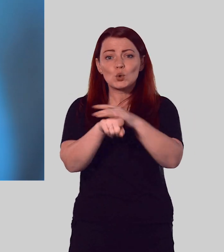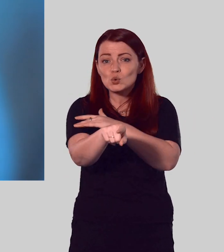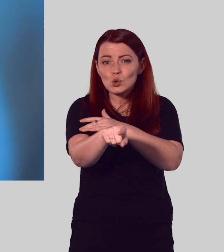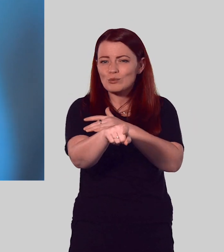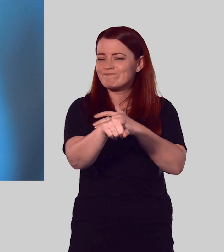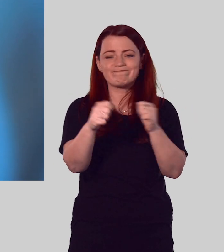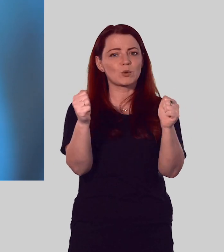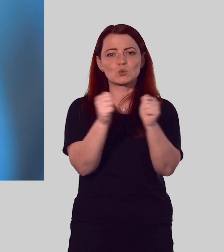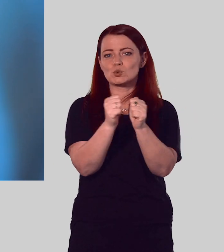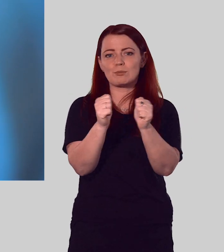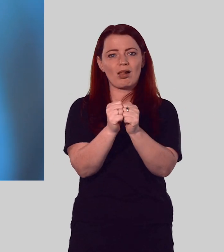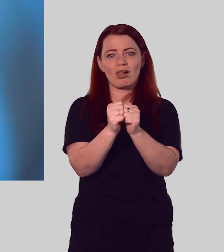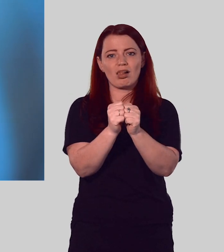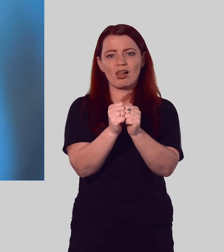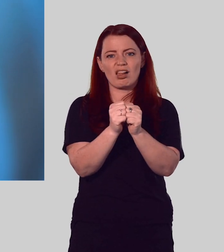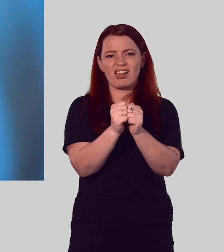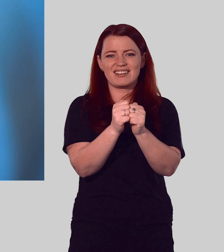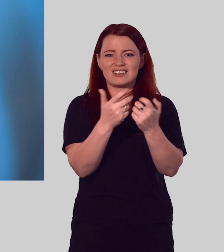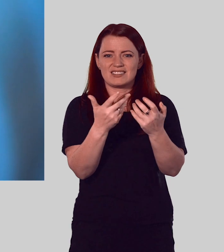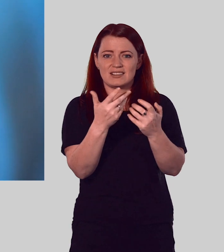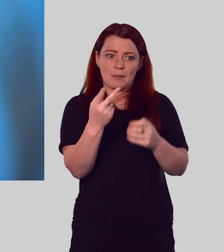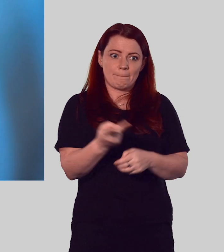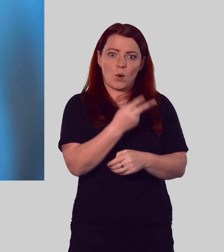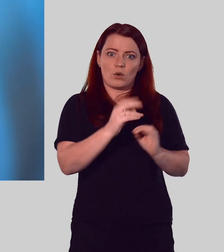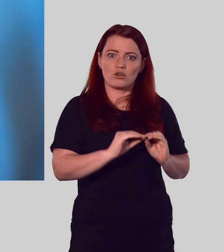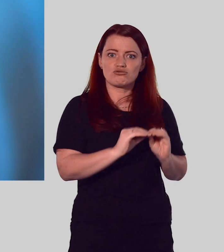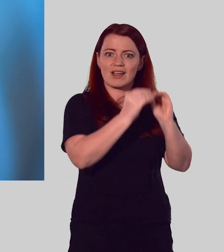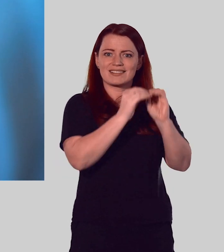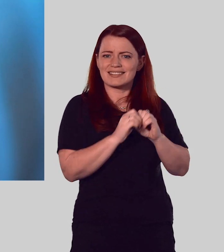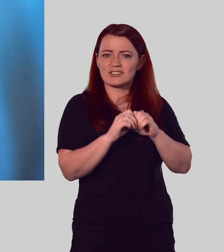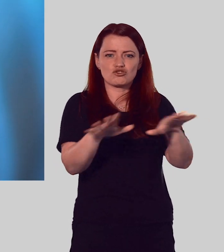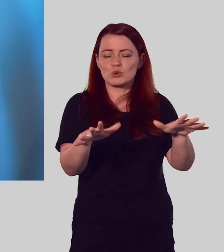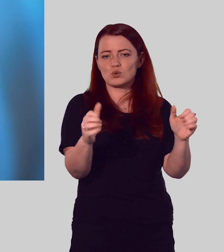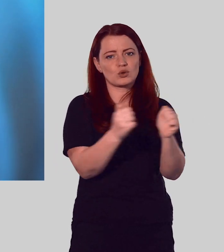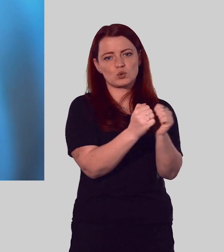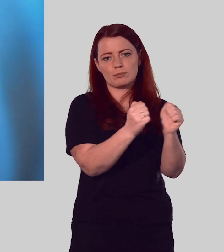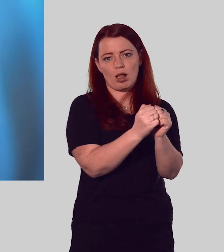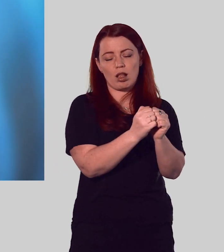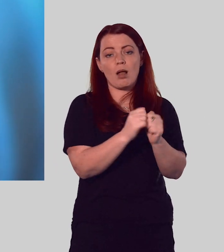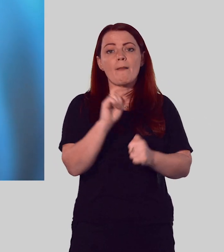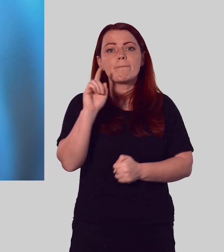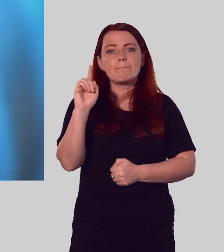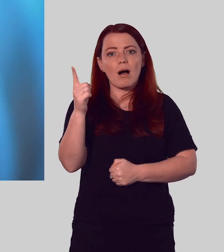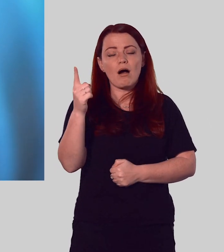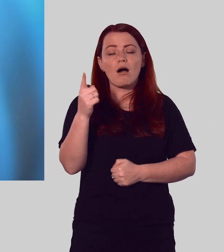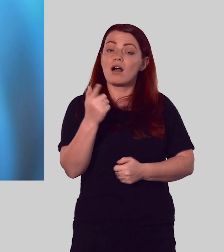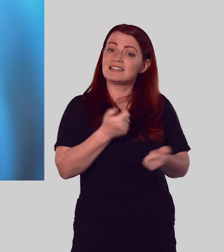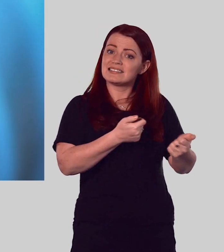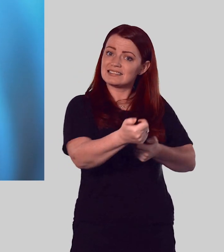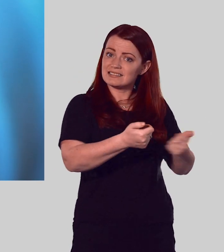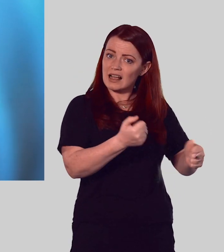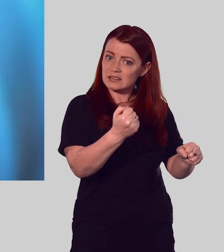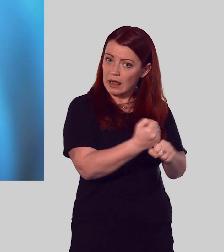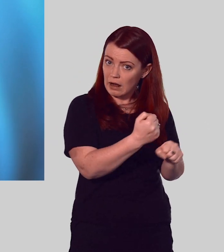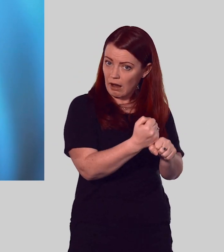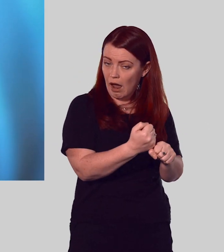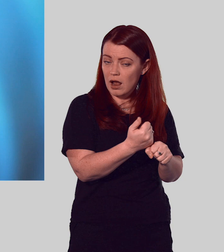suitable platform to both create and distribute the project but for instance a text game created and distributed on